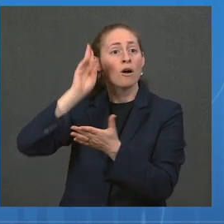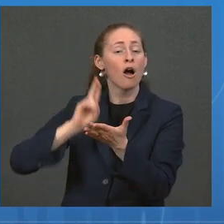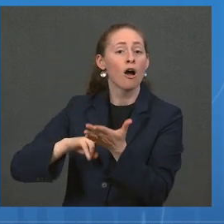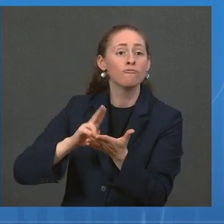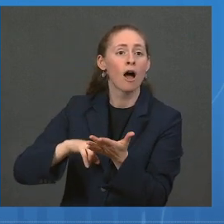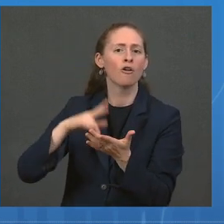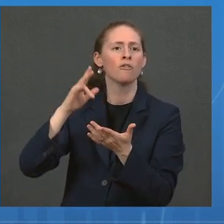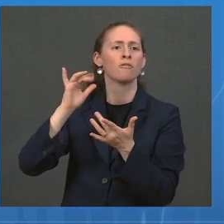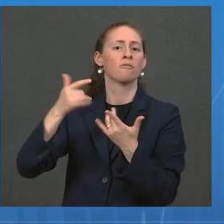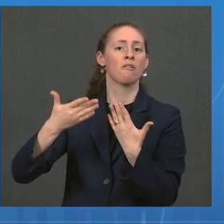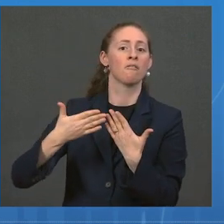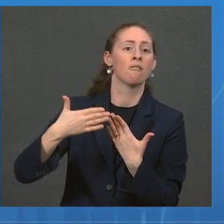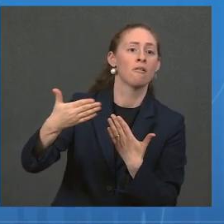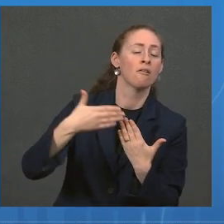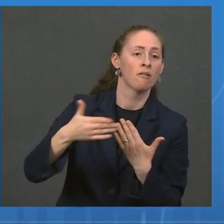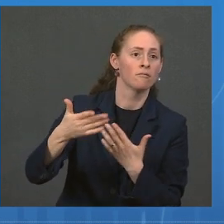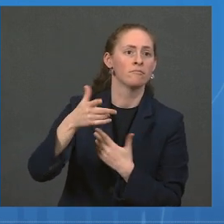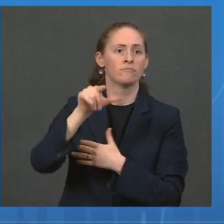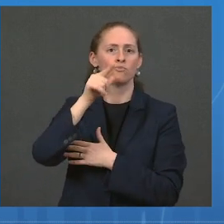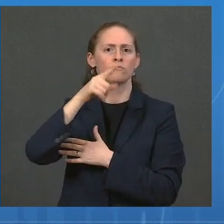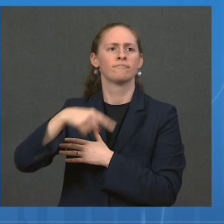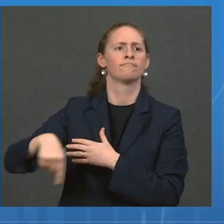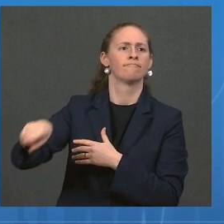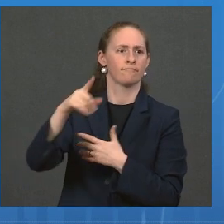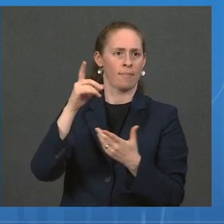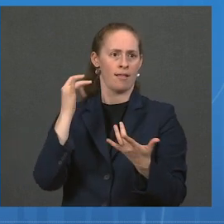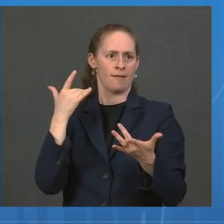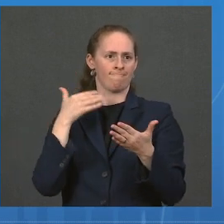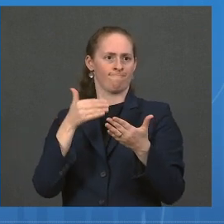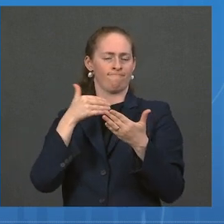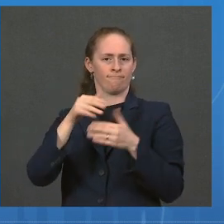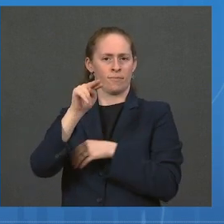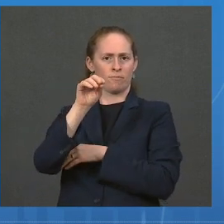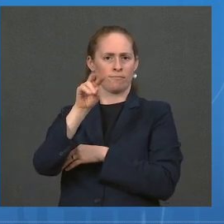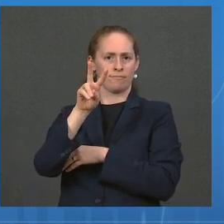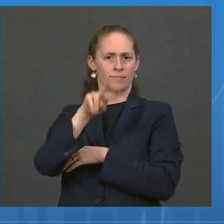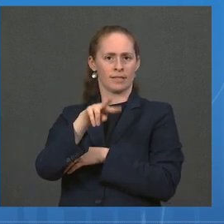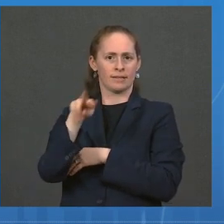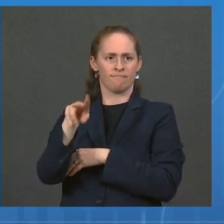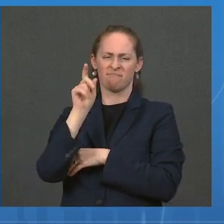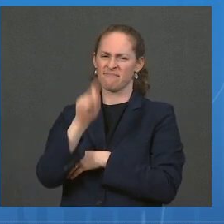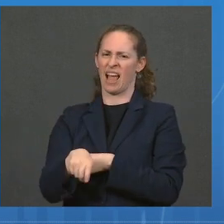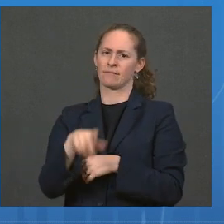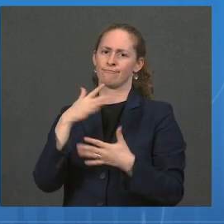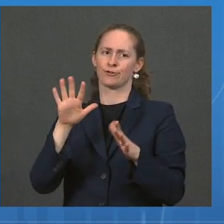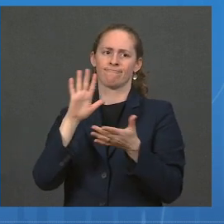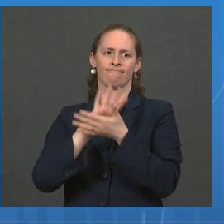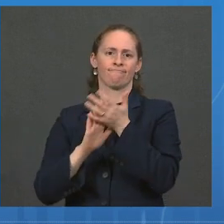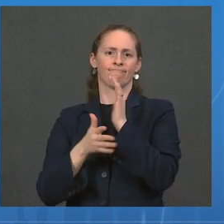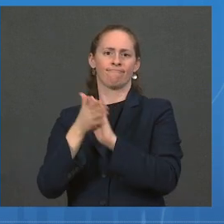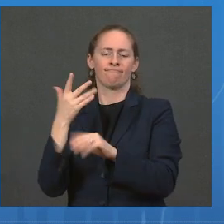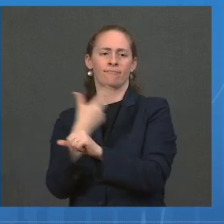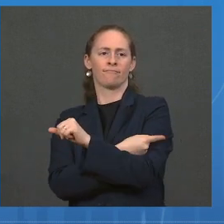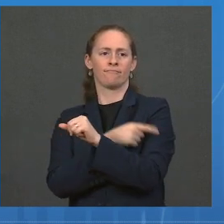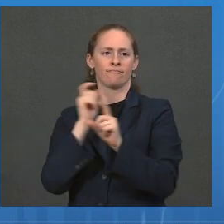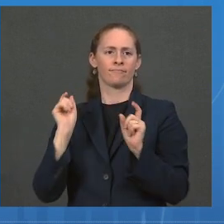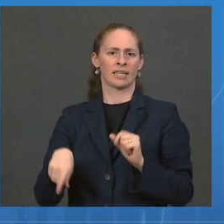Federal workers have until November 22nd to get fully vaccinated. The federal contractor deadline is actually a couple weeks past that: